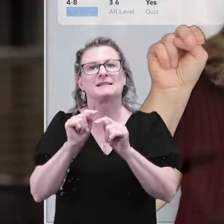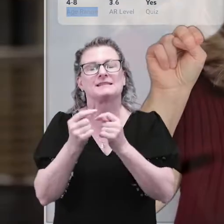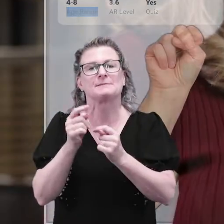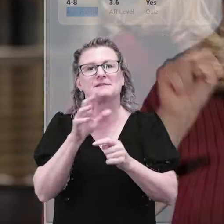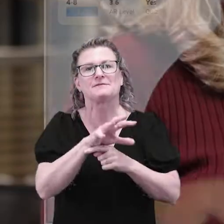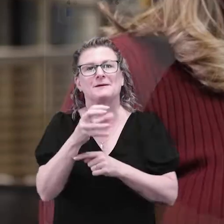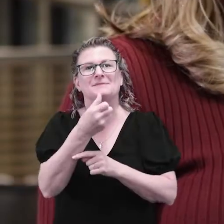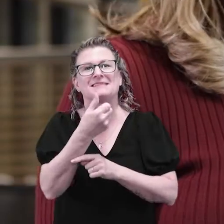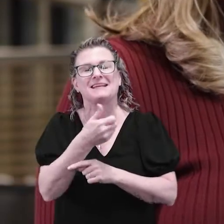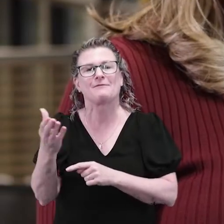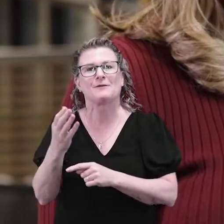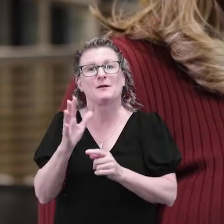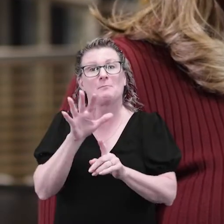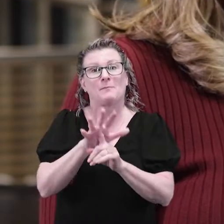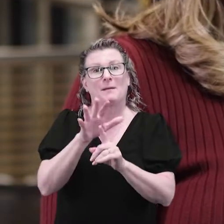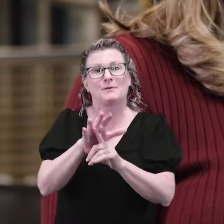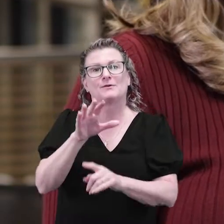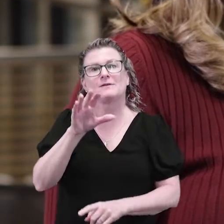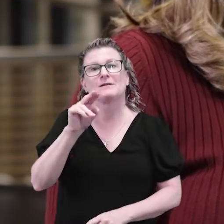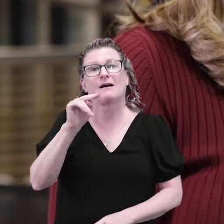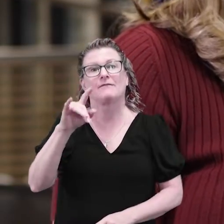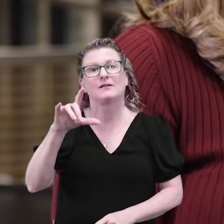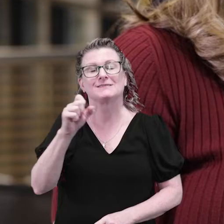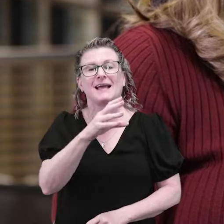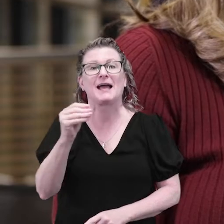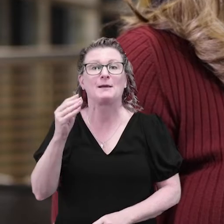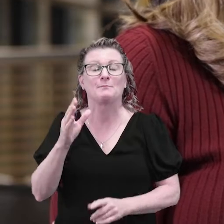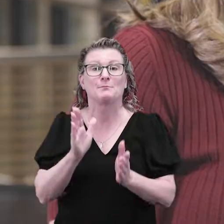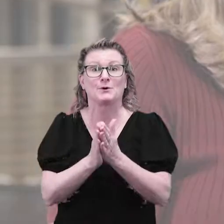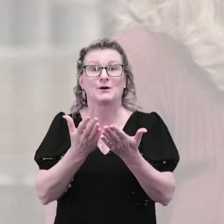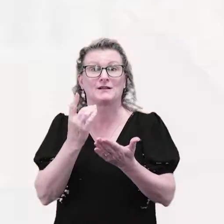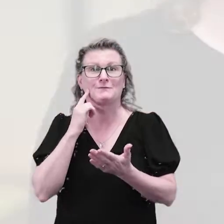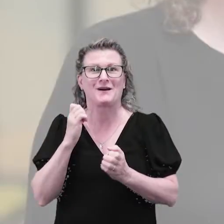has filmed several popular novels and books for educational content.